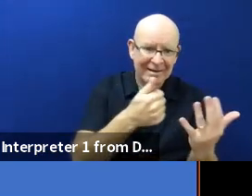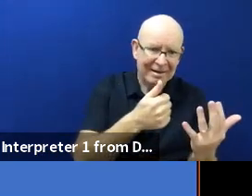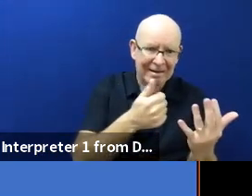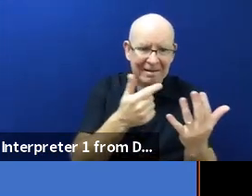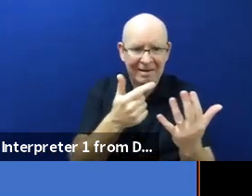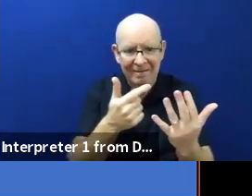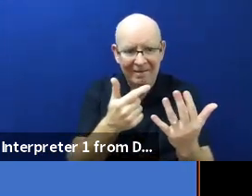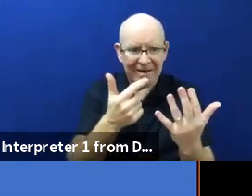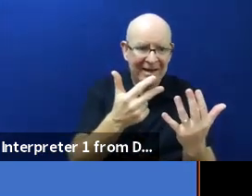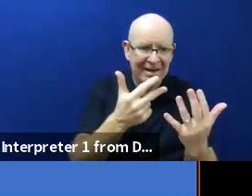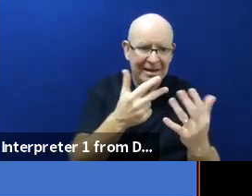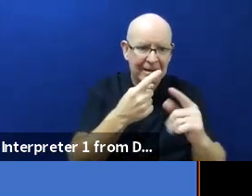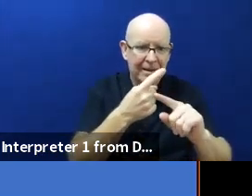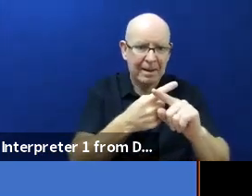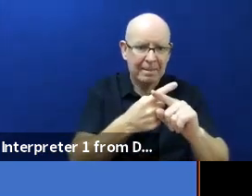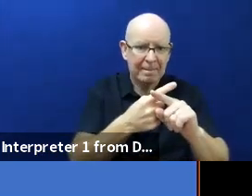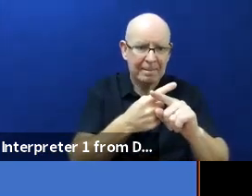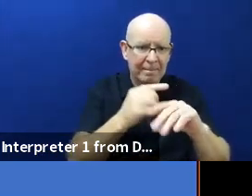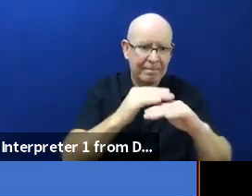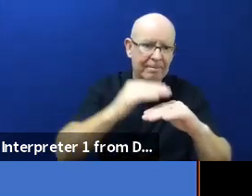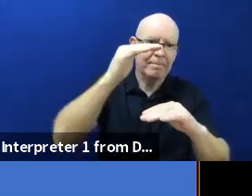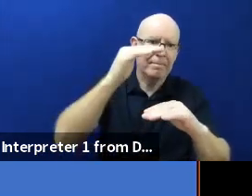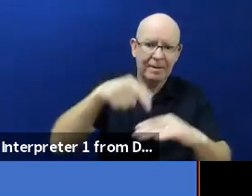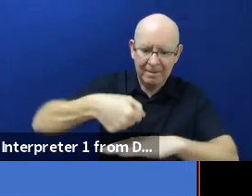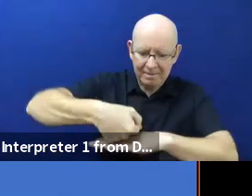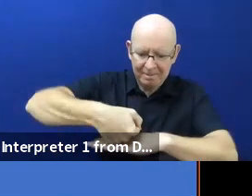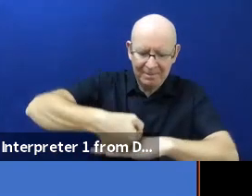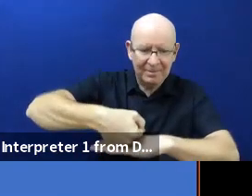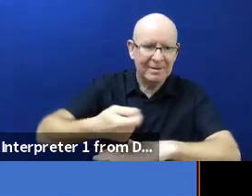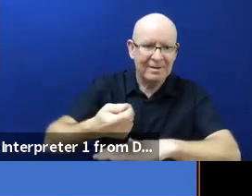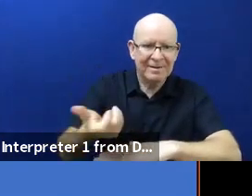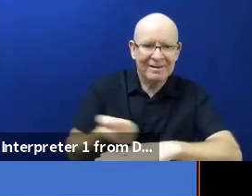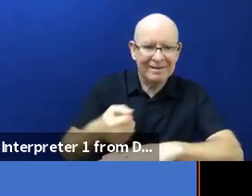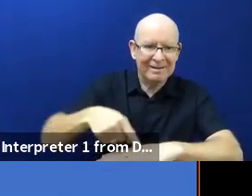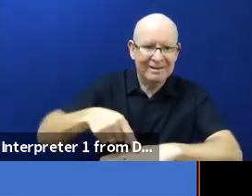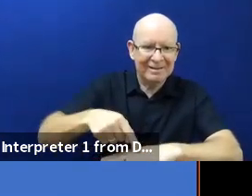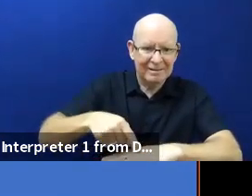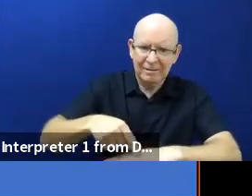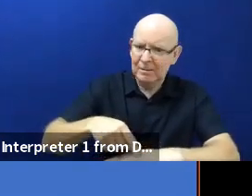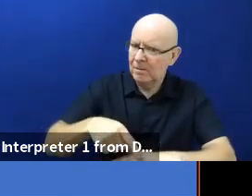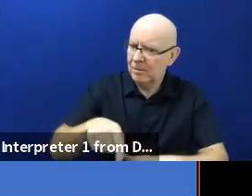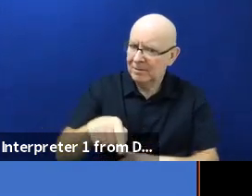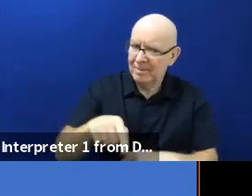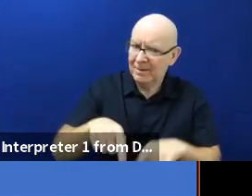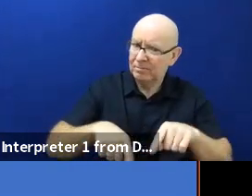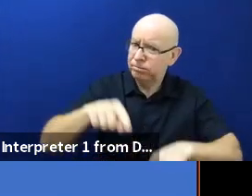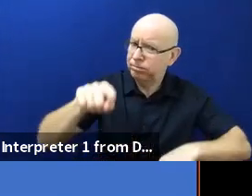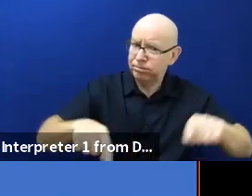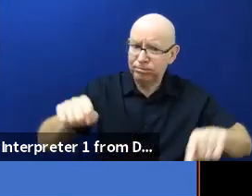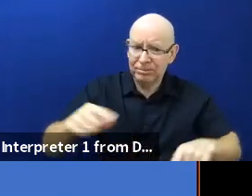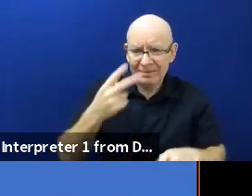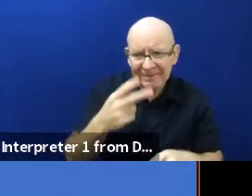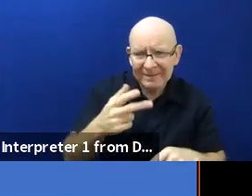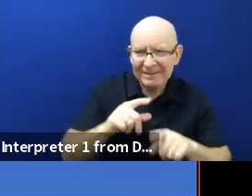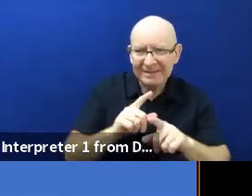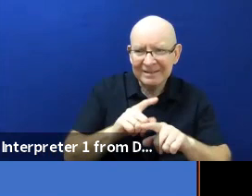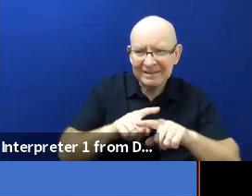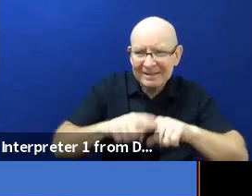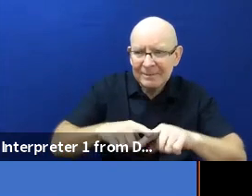Here I project a graph from South Africa where you have a diversity of persons with disability: